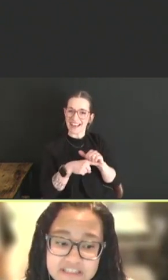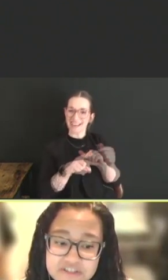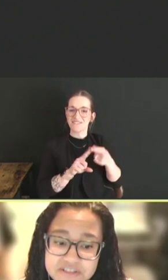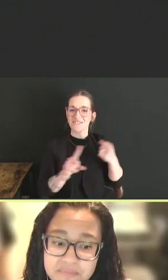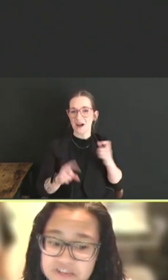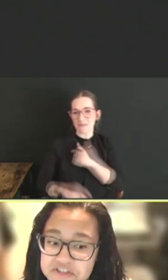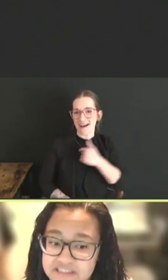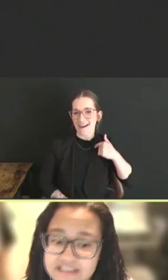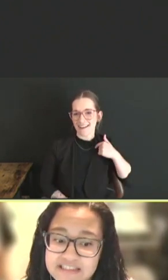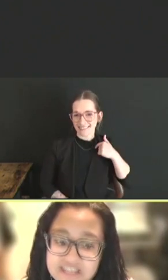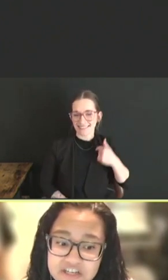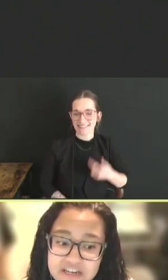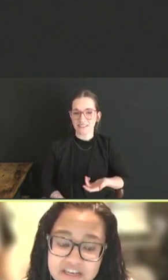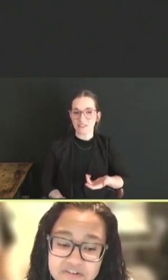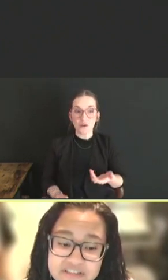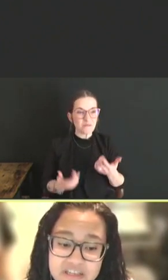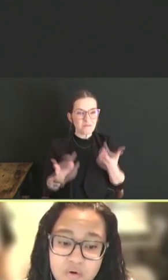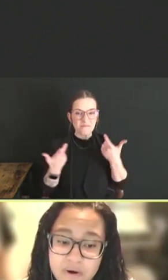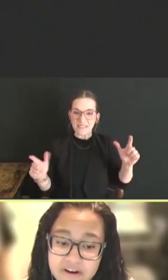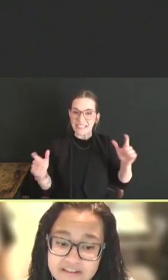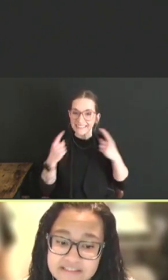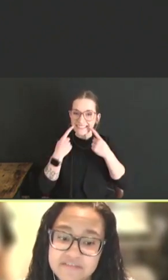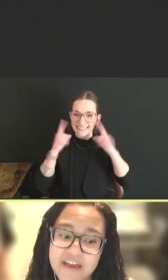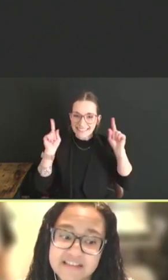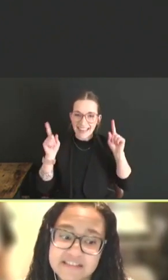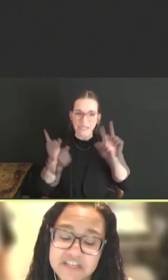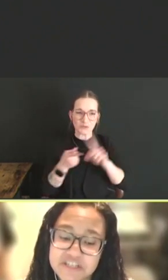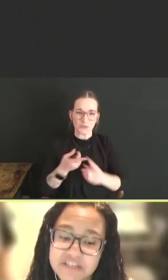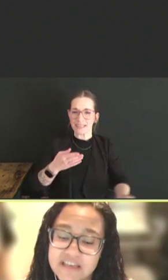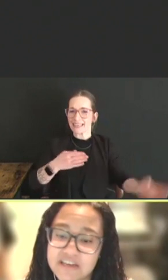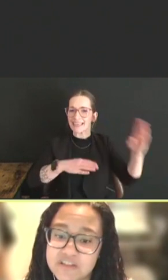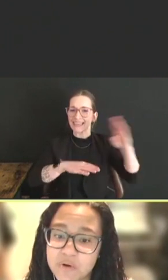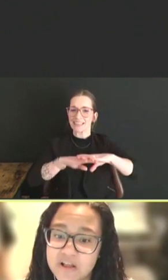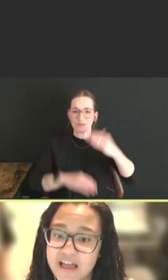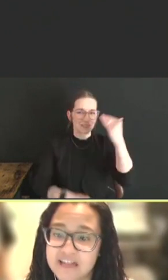there's major success here in increasing awareness of vaccination, and a swell as